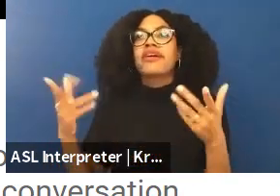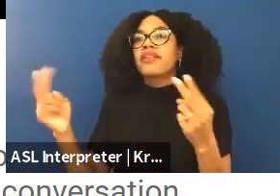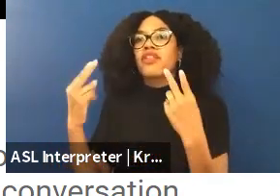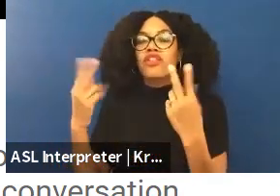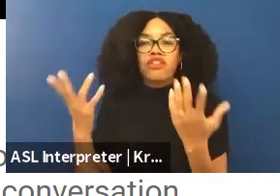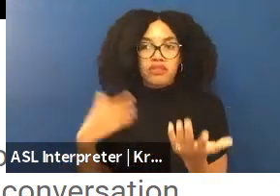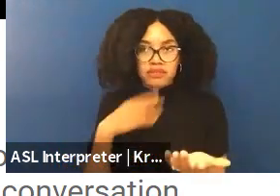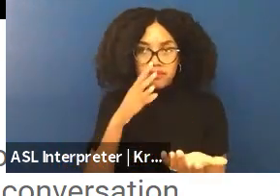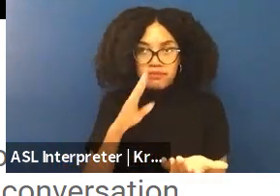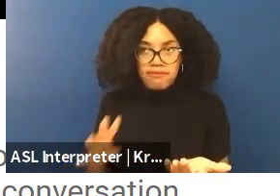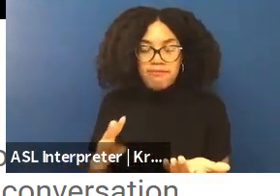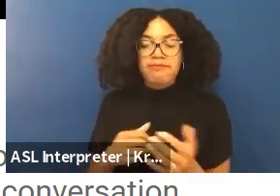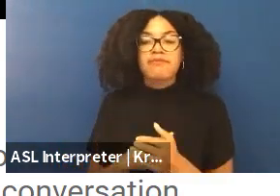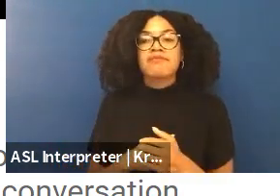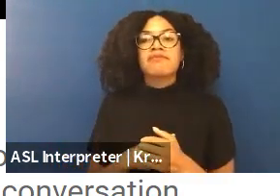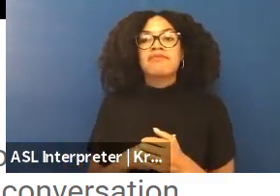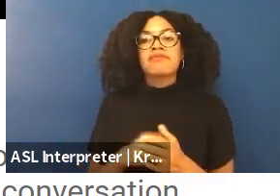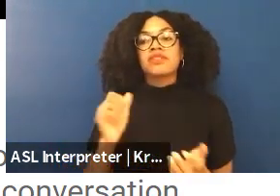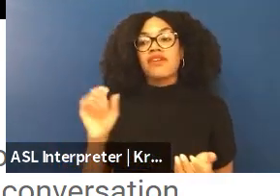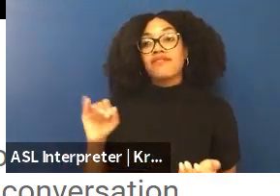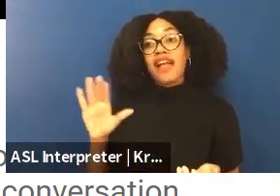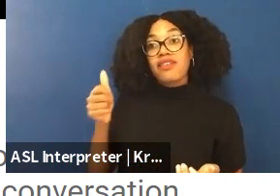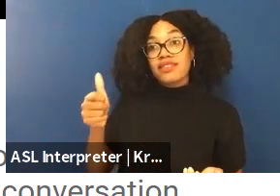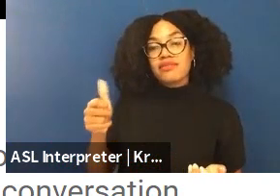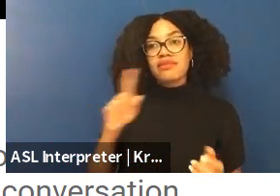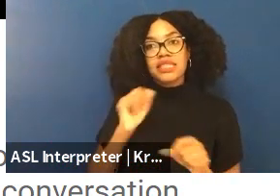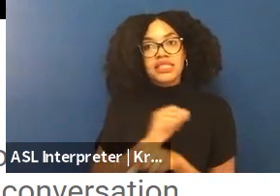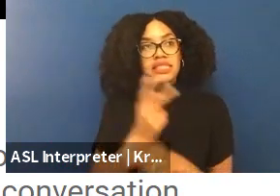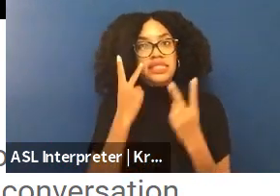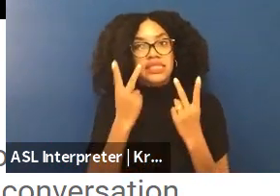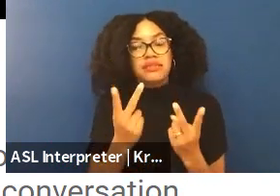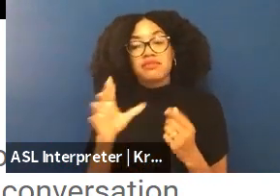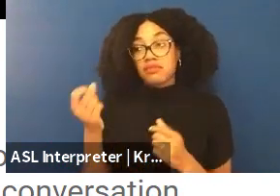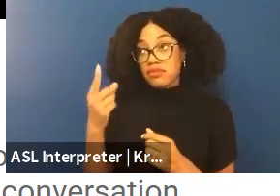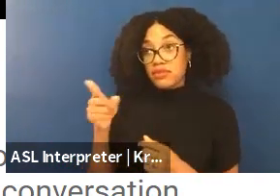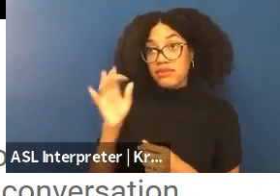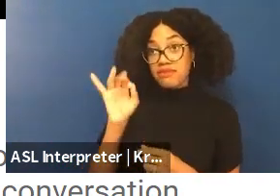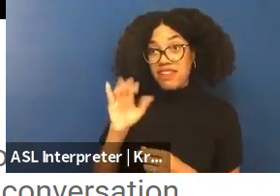and feeling like they have-- because they have all kinds of knowledge as well. Especially from